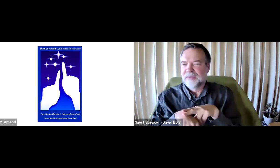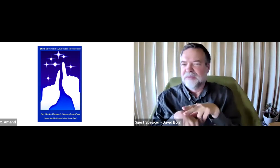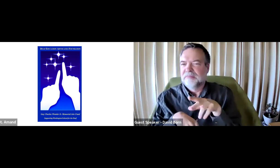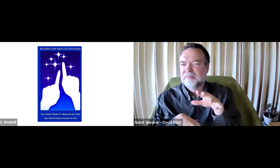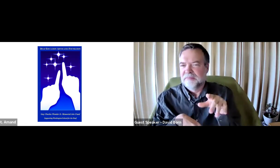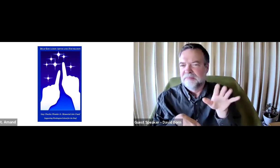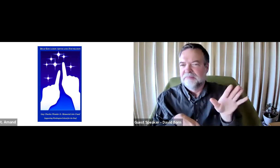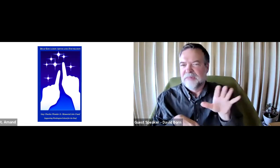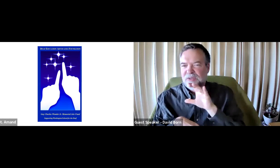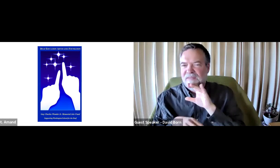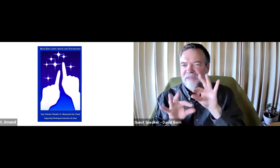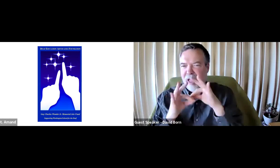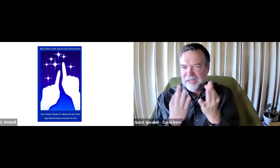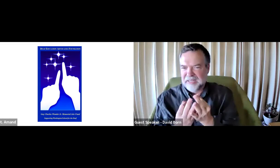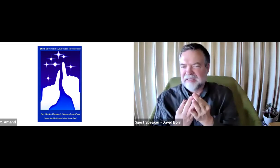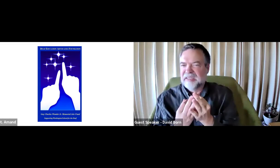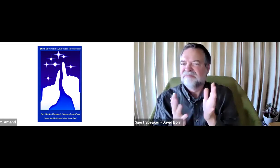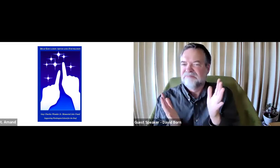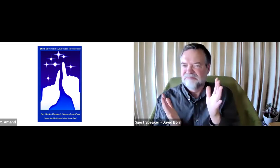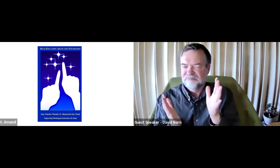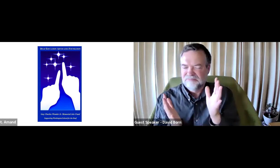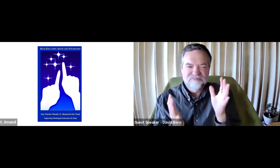especially at the Vancouver School for the Deaf,